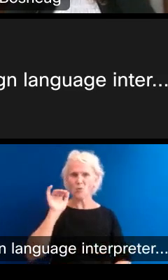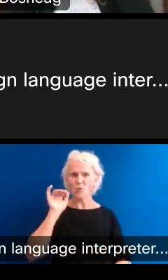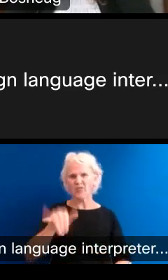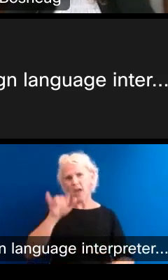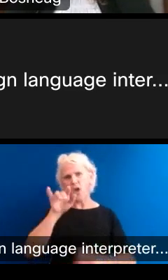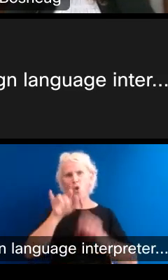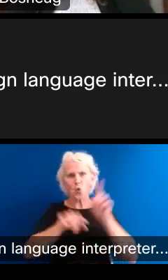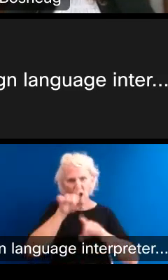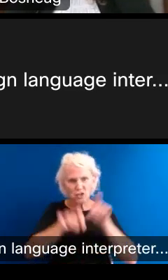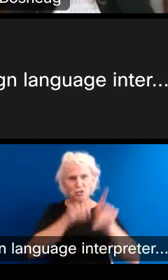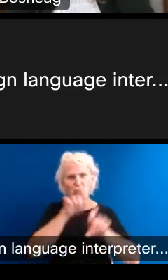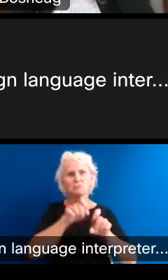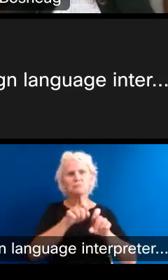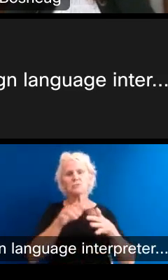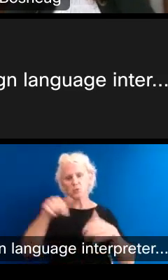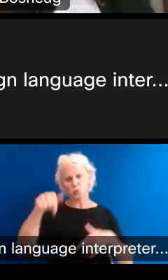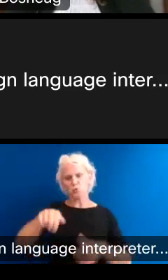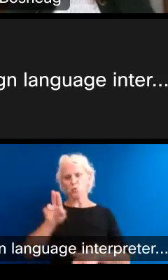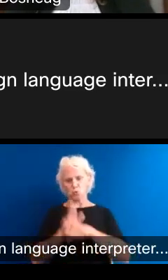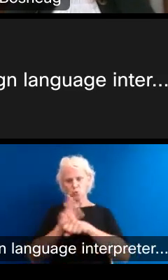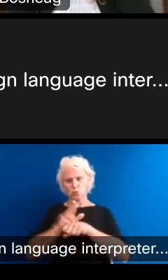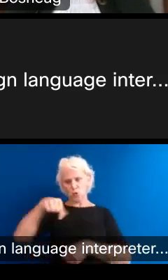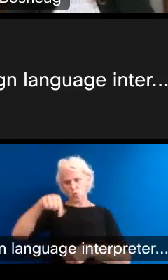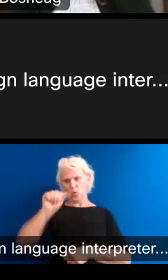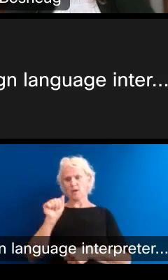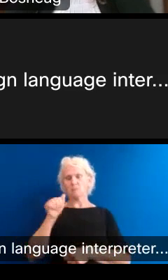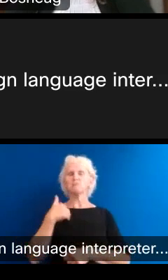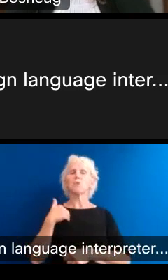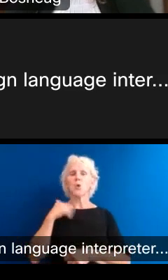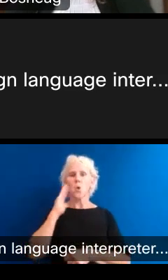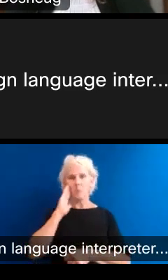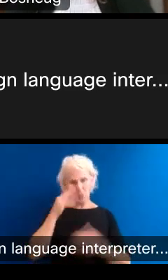be answering questions throughout the webinar as well as at the end,